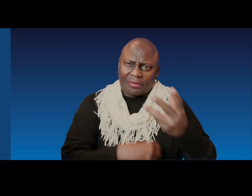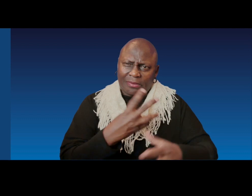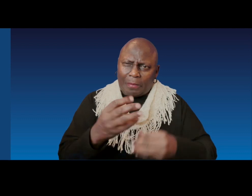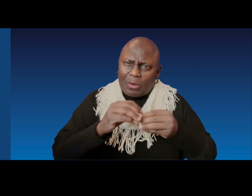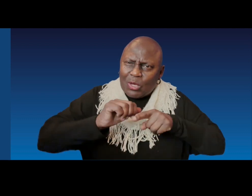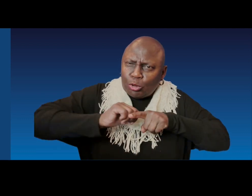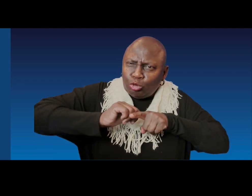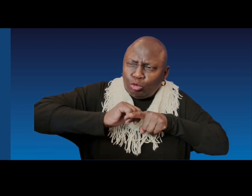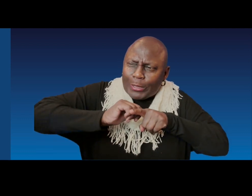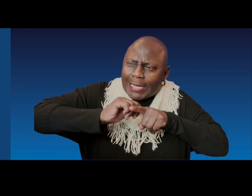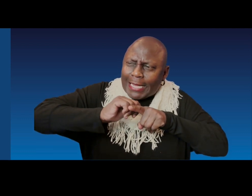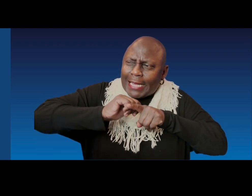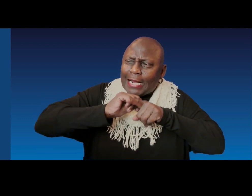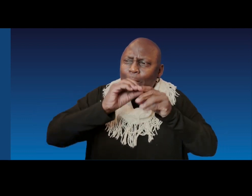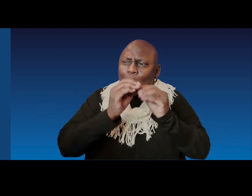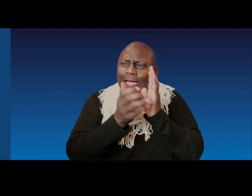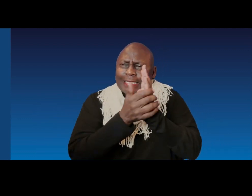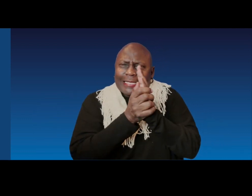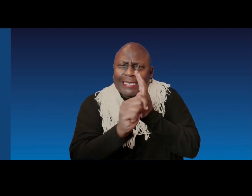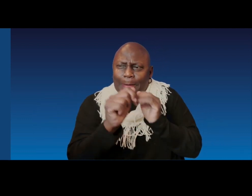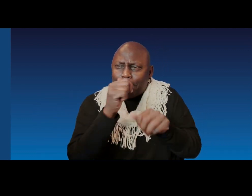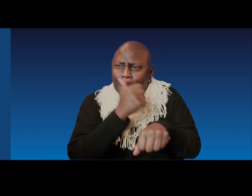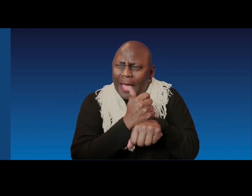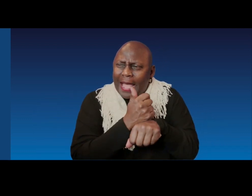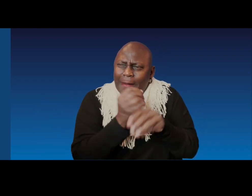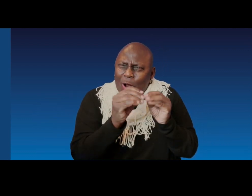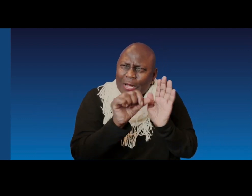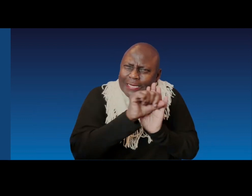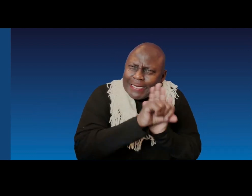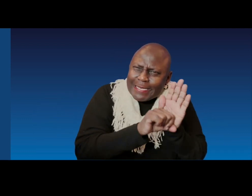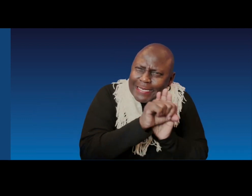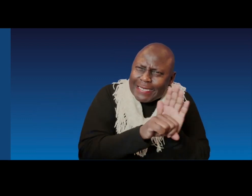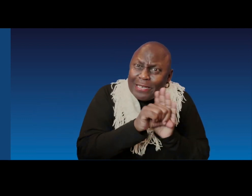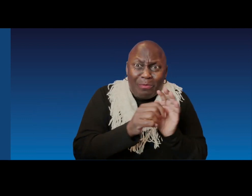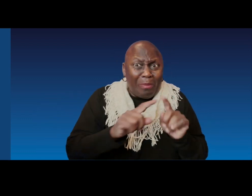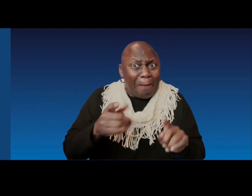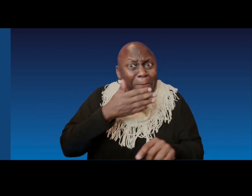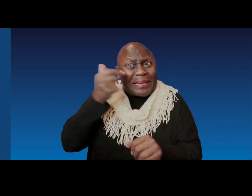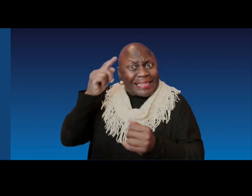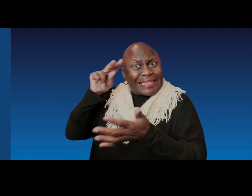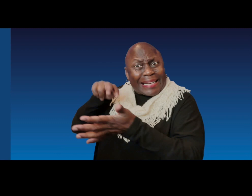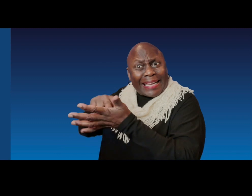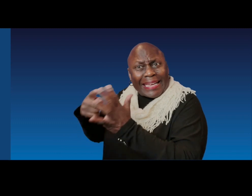what do you do? The prevailing standard is to bombard that student with more training,